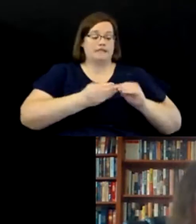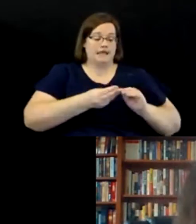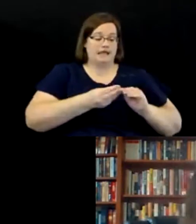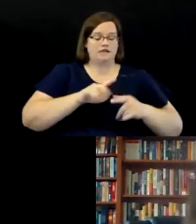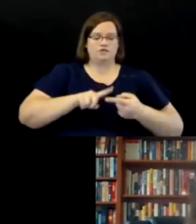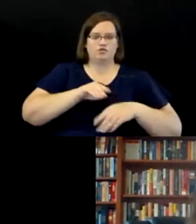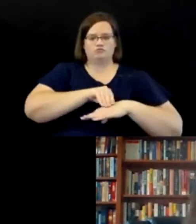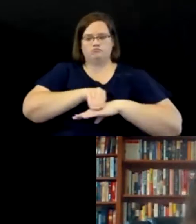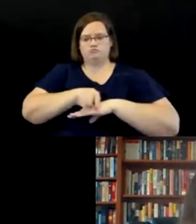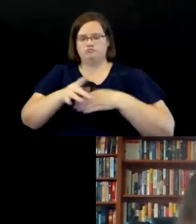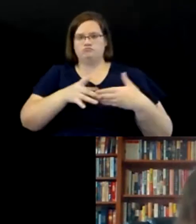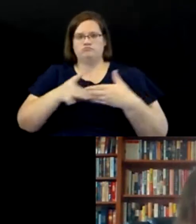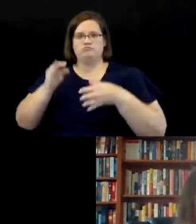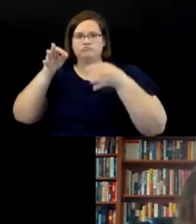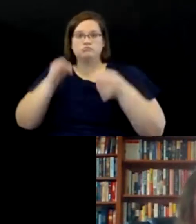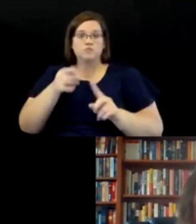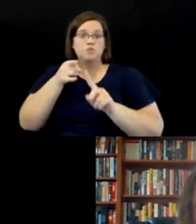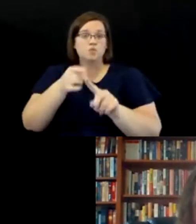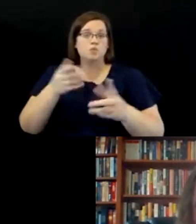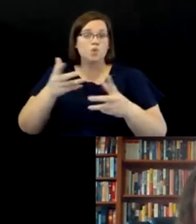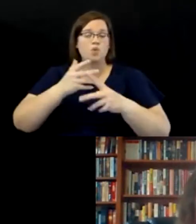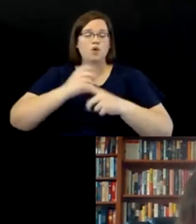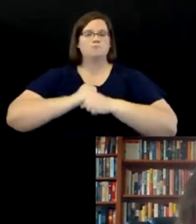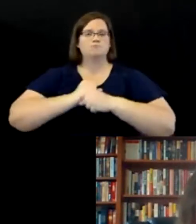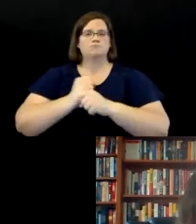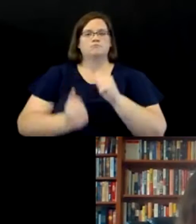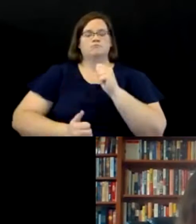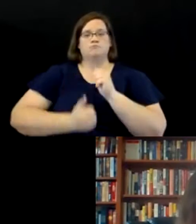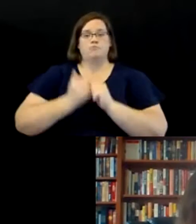with the goal of protecting those most at risk and saving lives in all